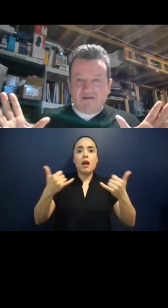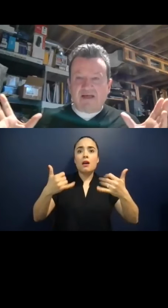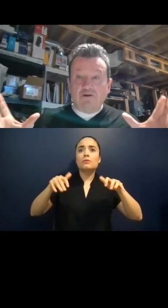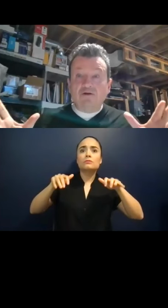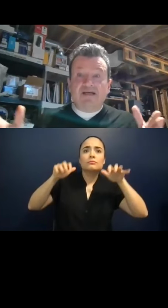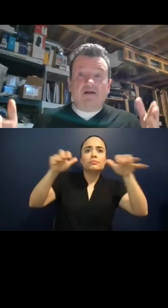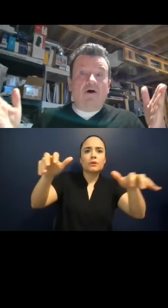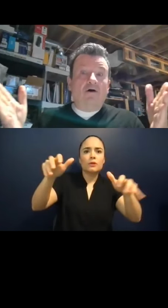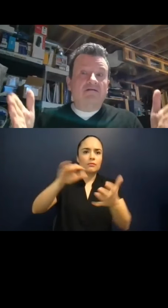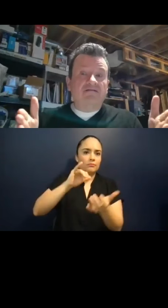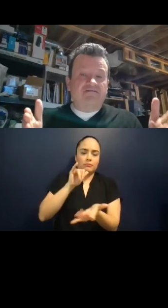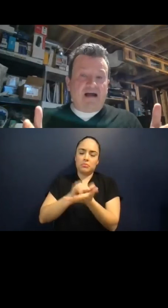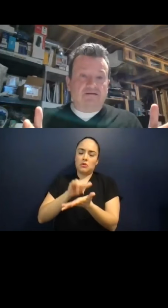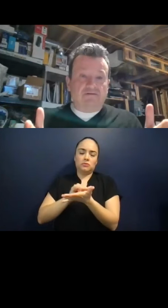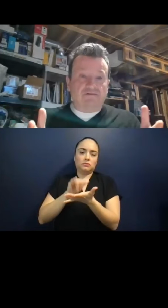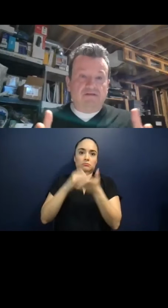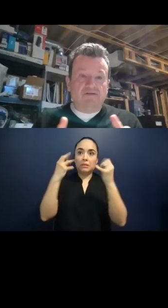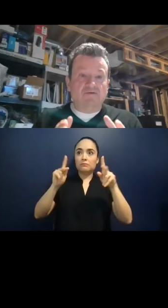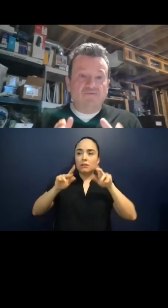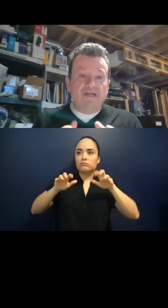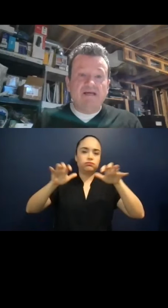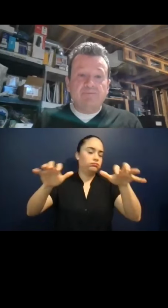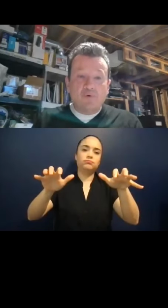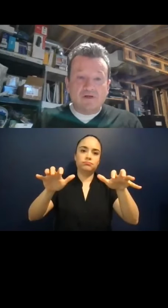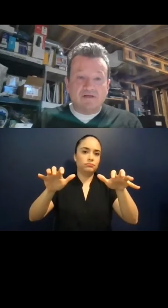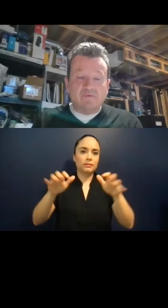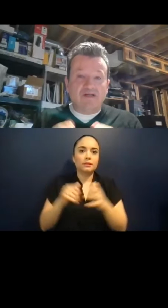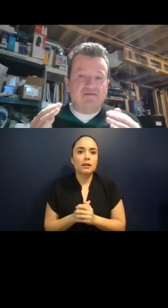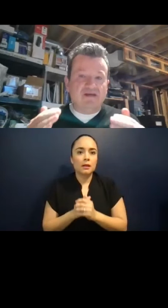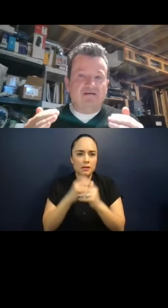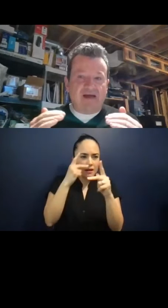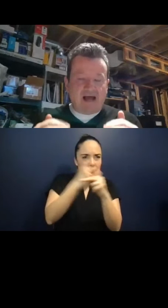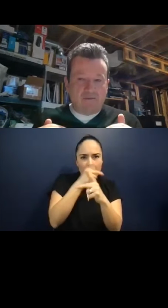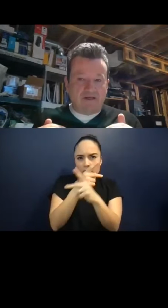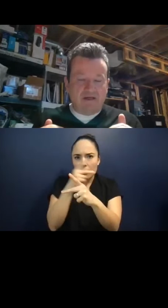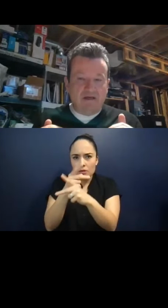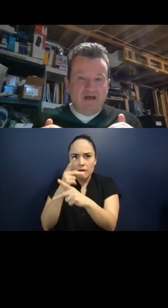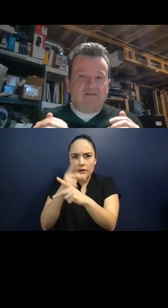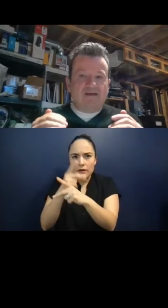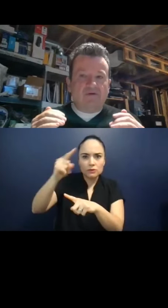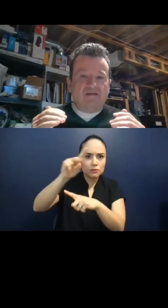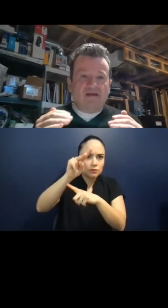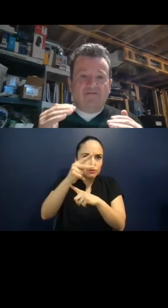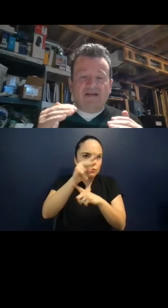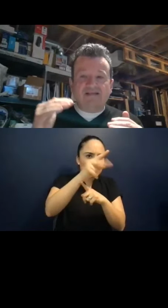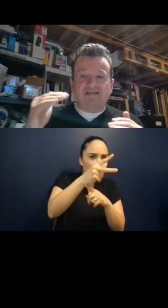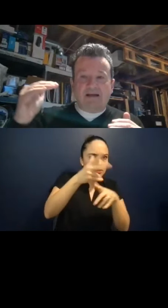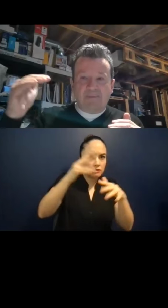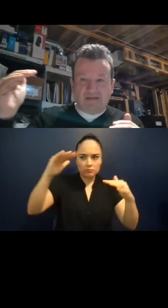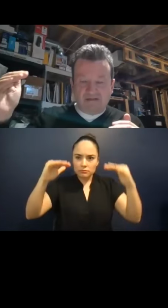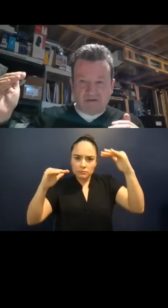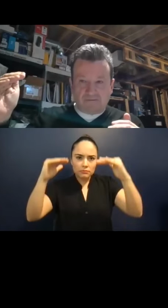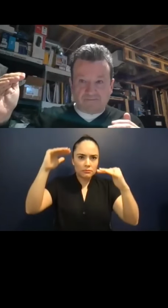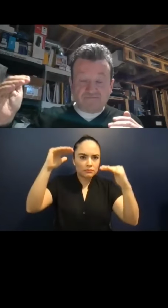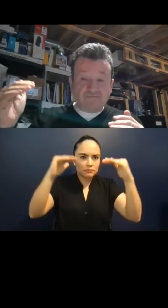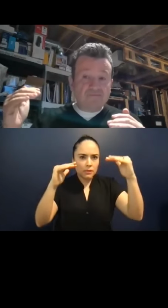there are large groups of people wanting the vaccination . To make it equitable, we have to have a distribution